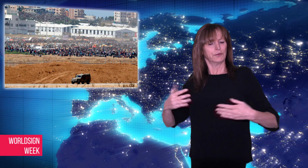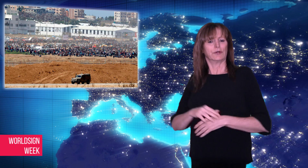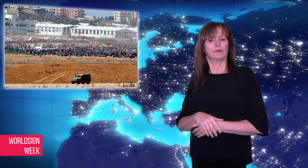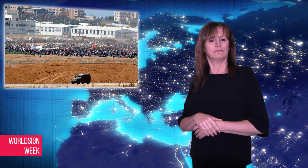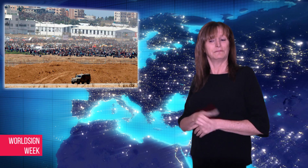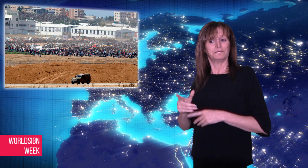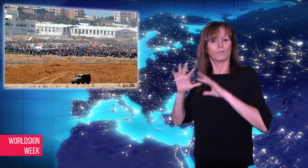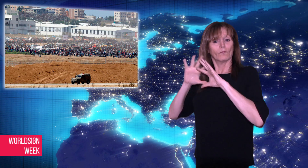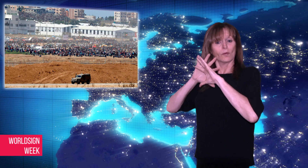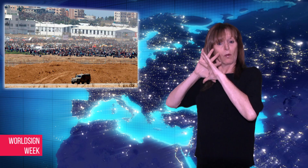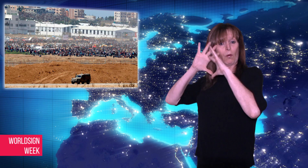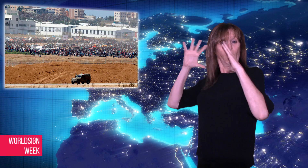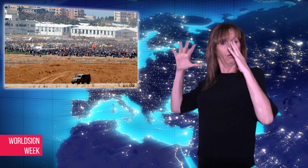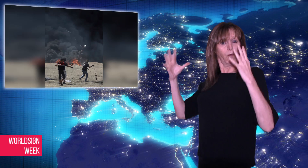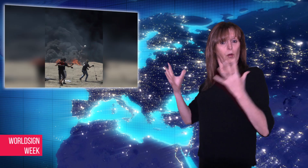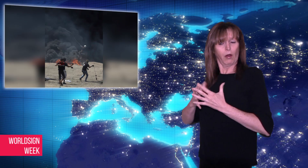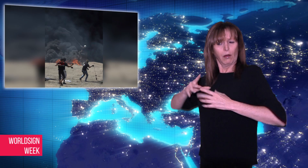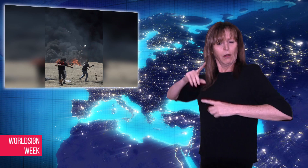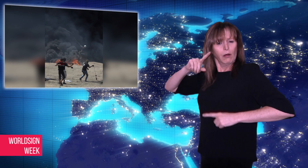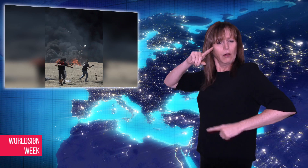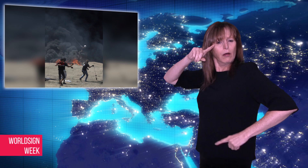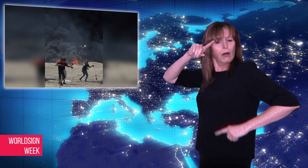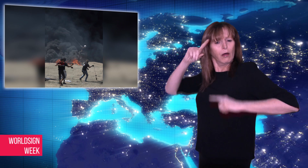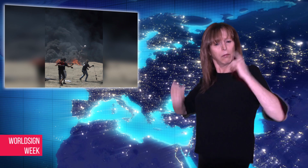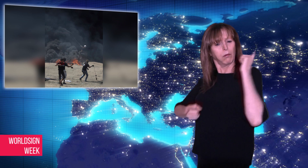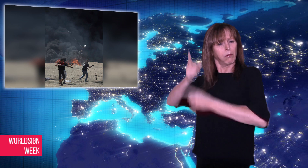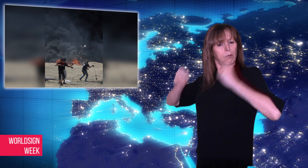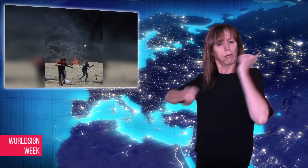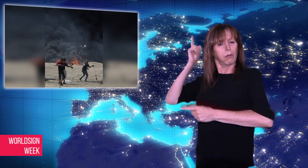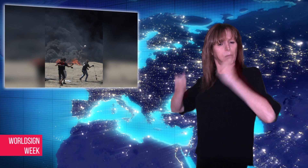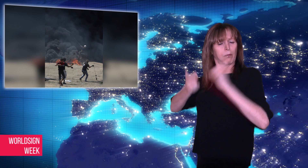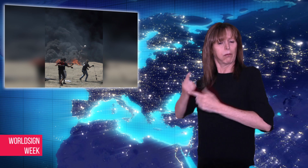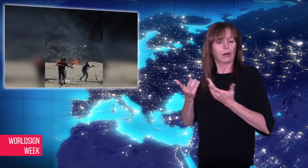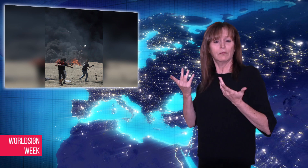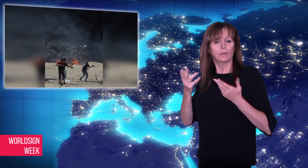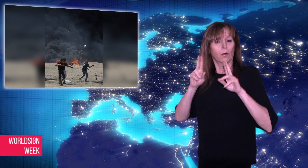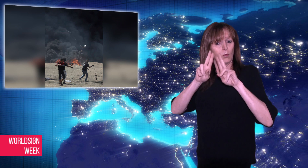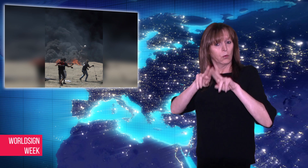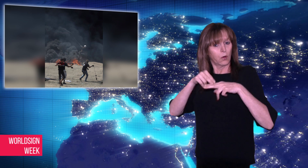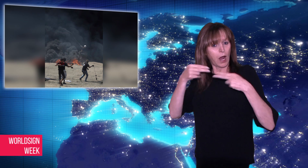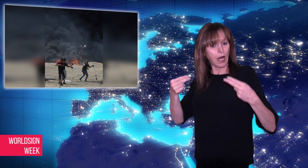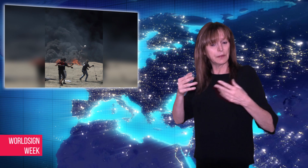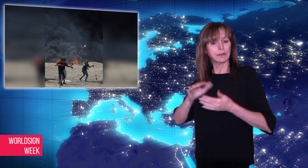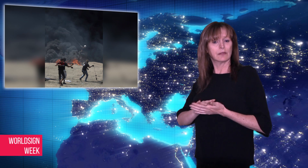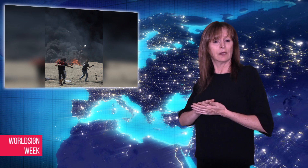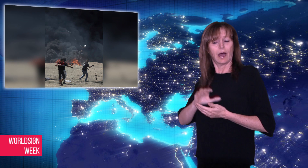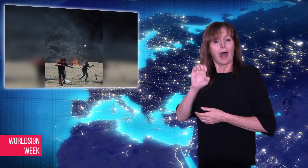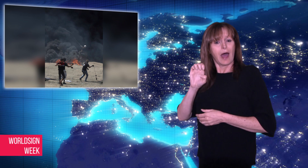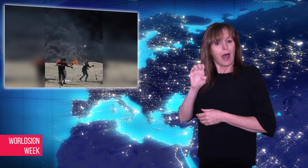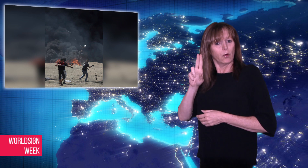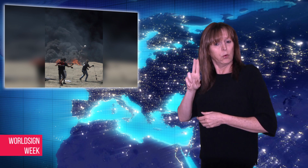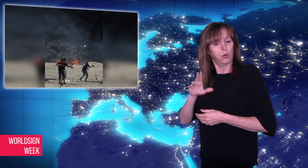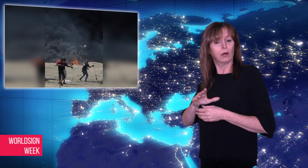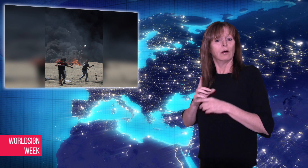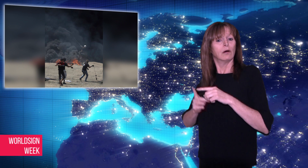United Nations, European Union, and human rights group demanding an